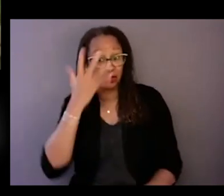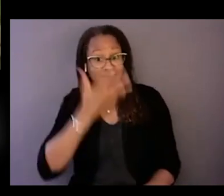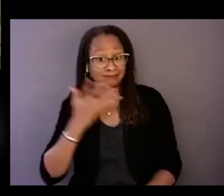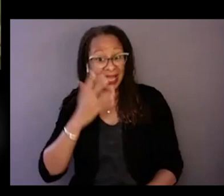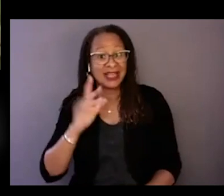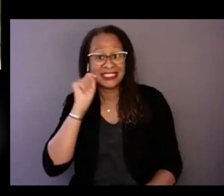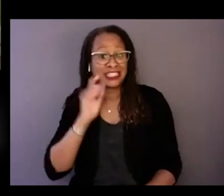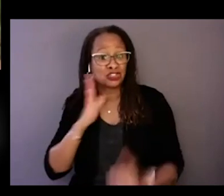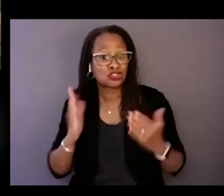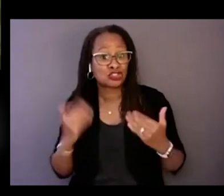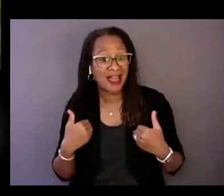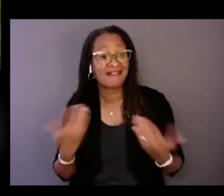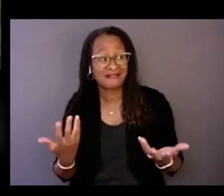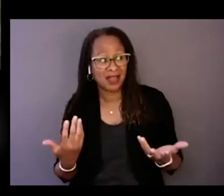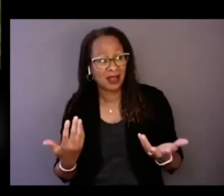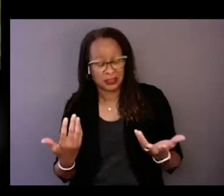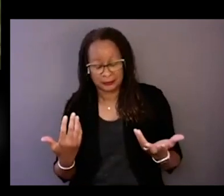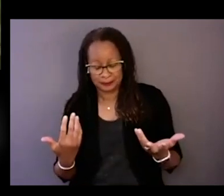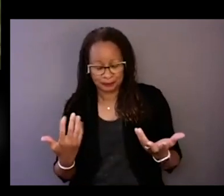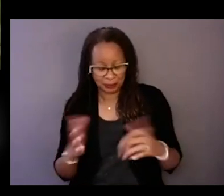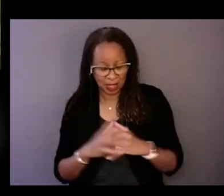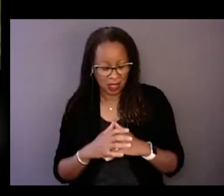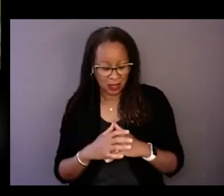She was totally belittled for her school girl outfit and all of this.